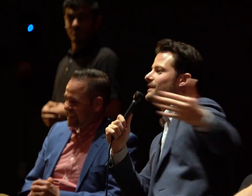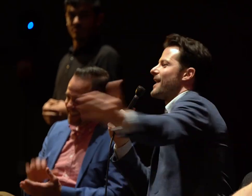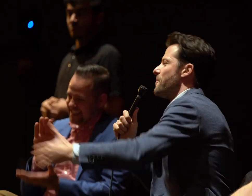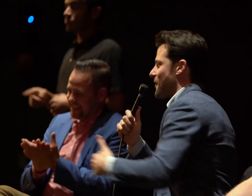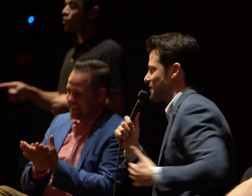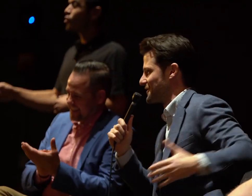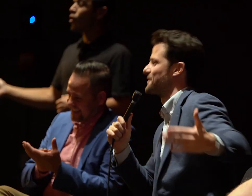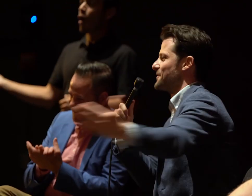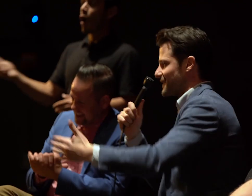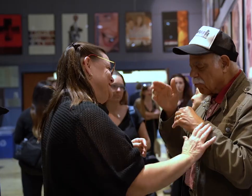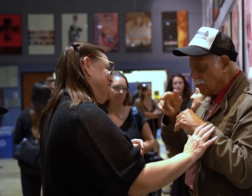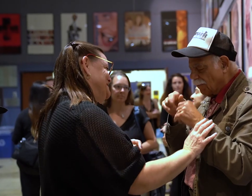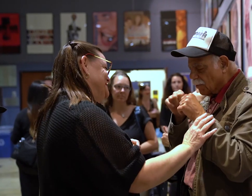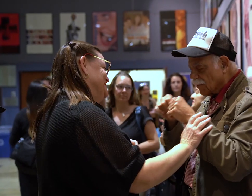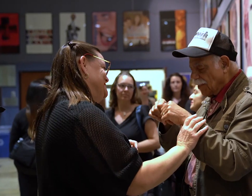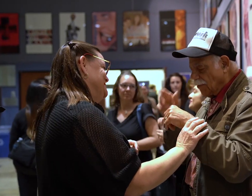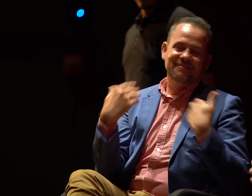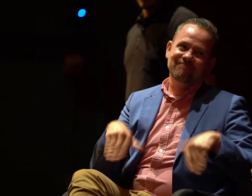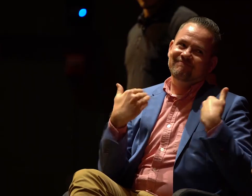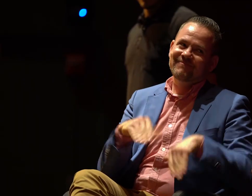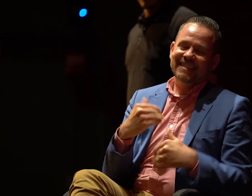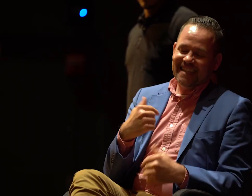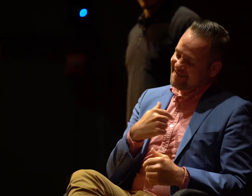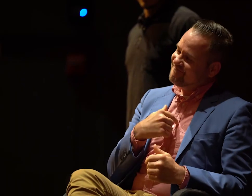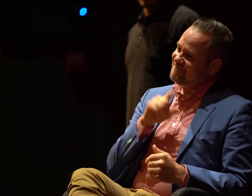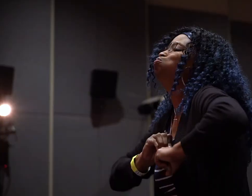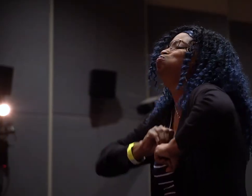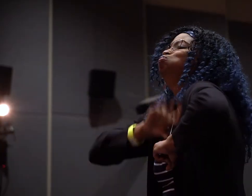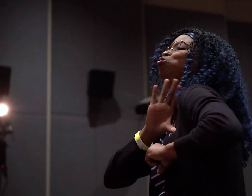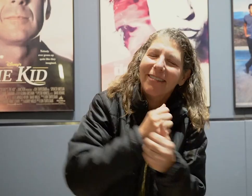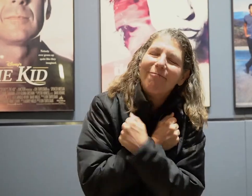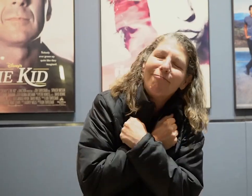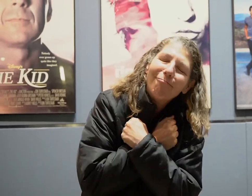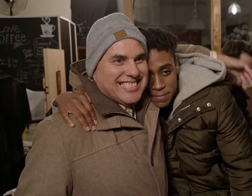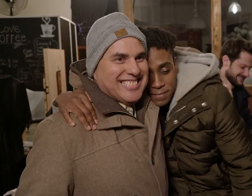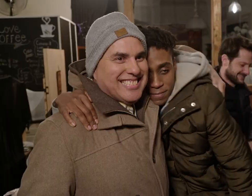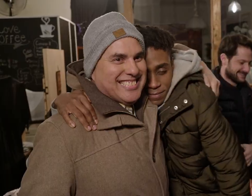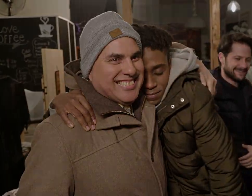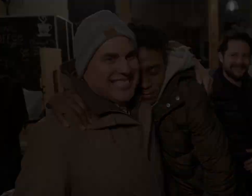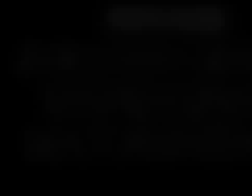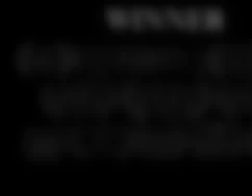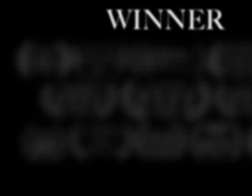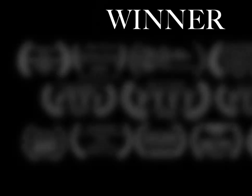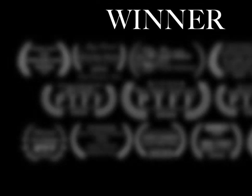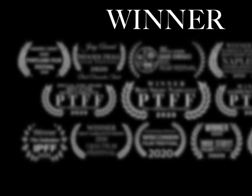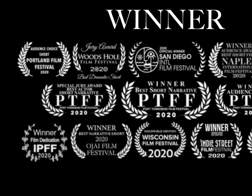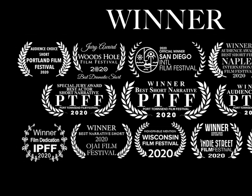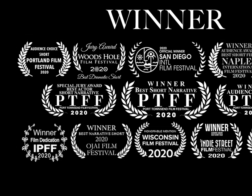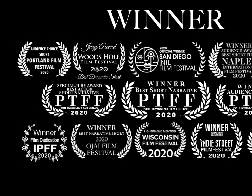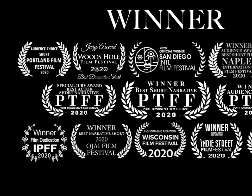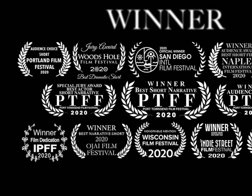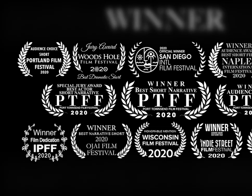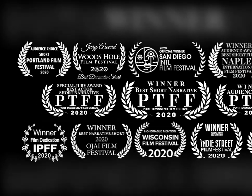You're now a part of the community. I'm going to make it required viewing for my students. It's so important. Thank you so much.